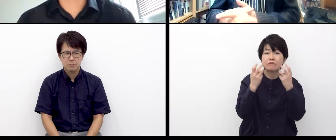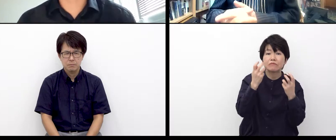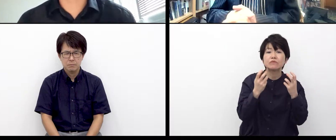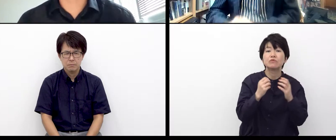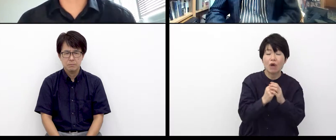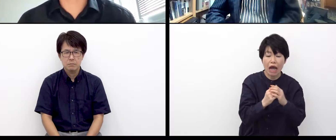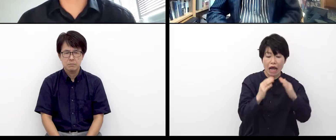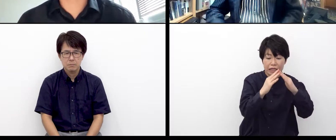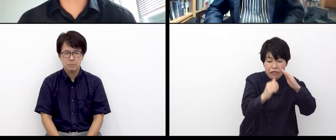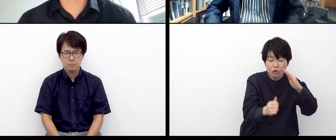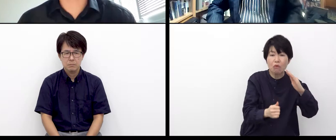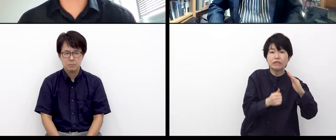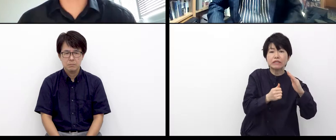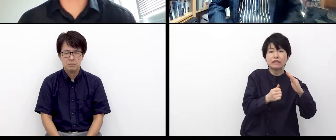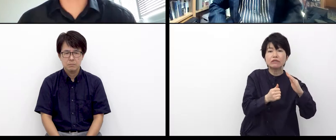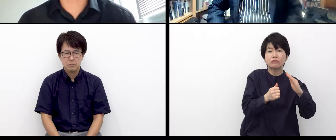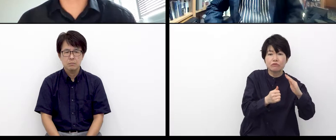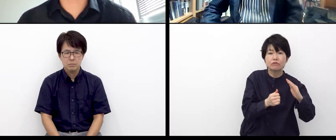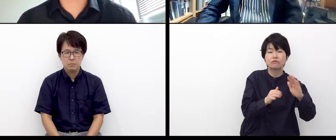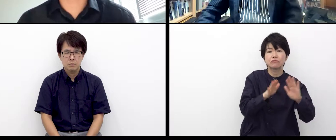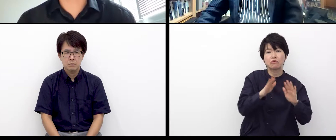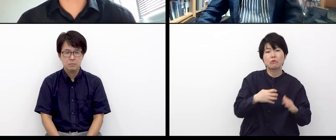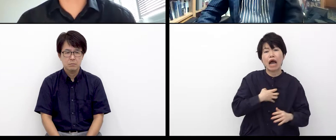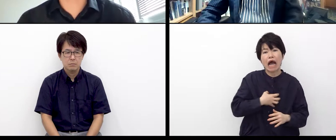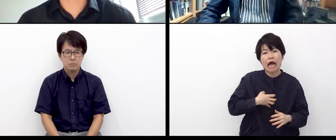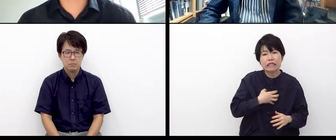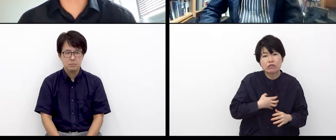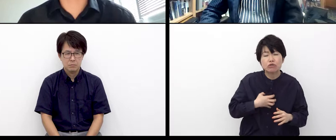“hikikomori” is an uncomfortable situation for most people, and, when they can’t stand it,